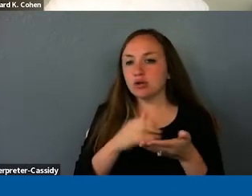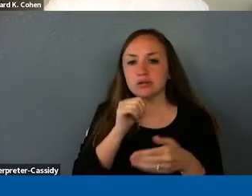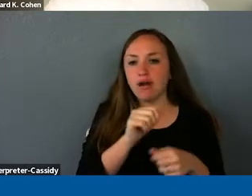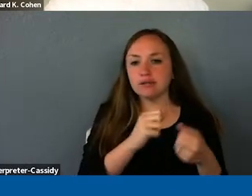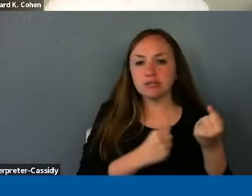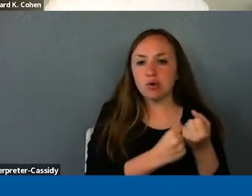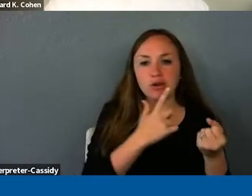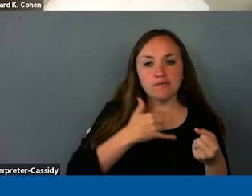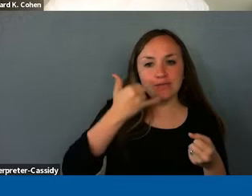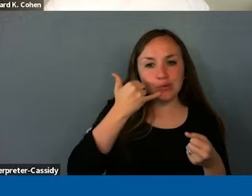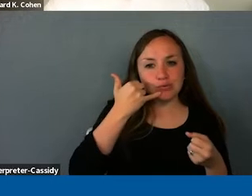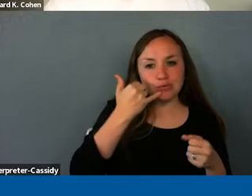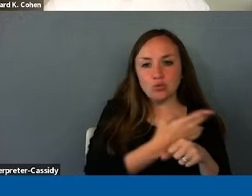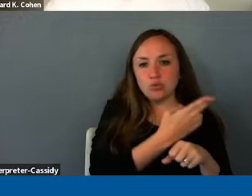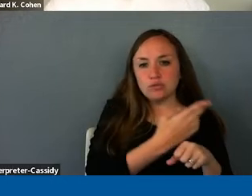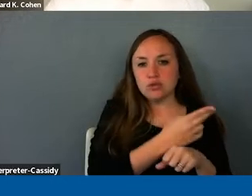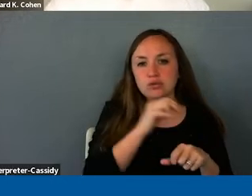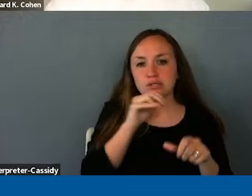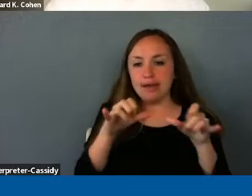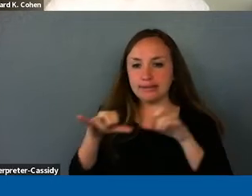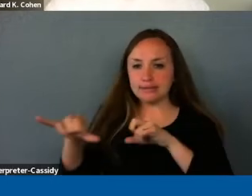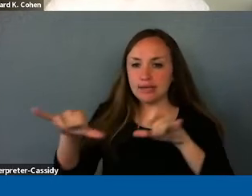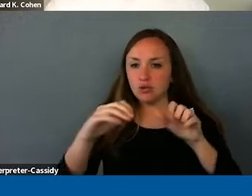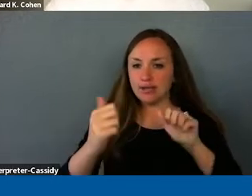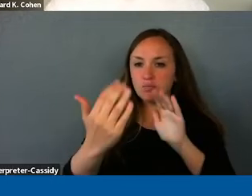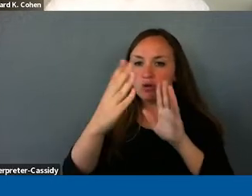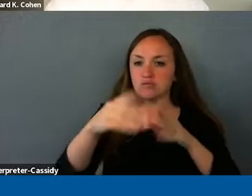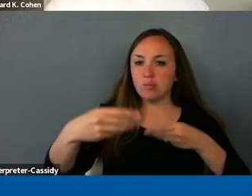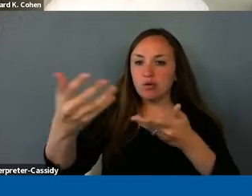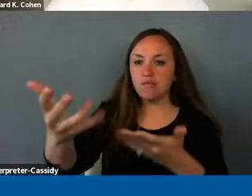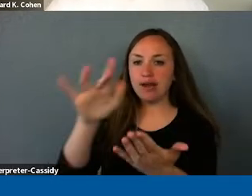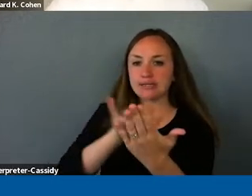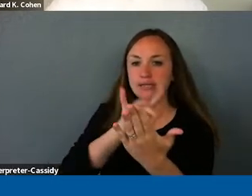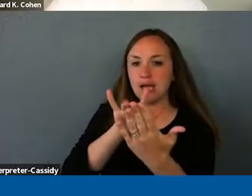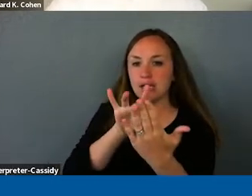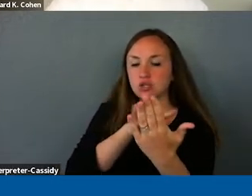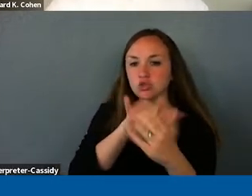In addition, there's not yet a standardized approach for providing touch interactions that work across mobile browsers.